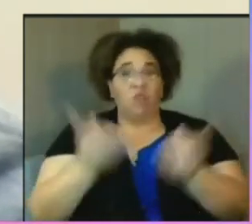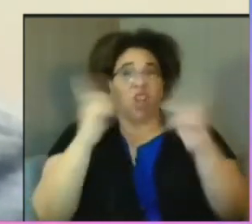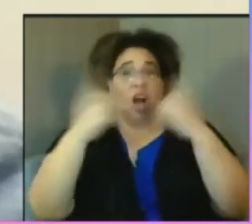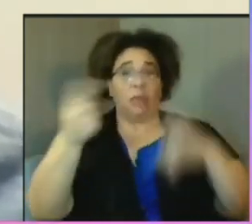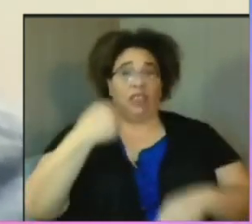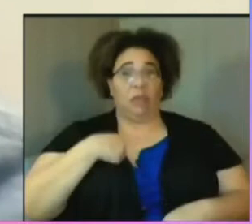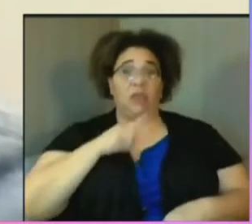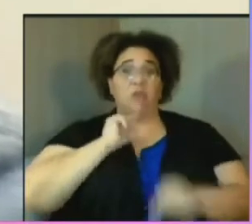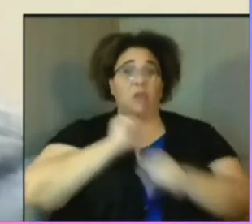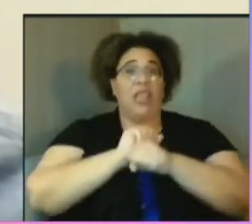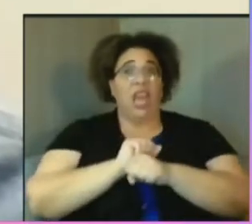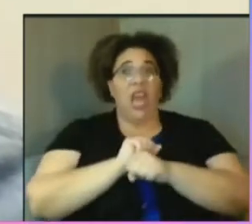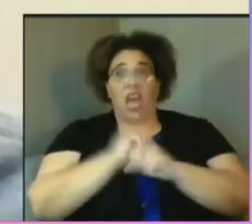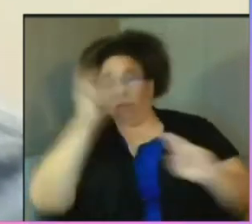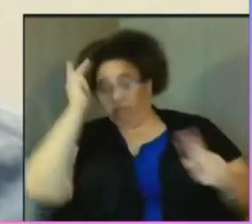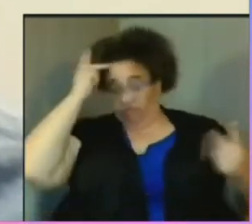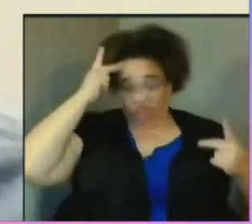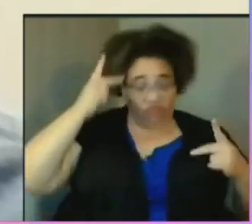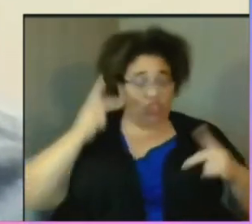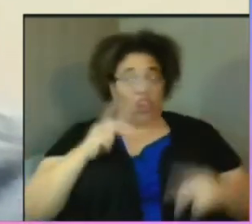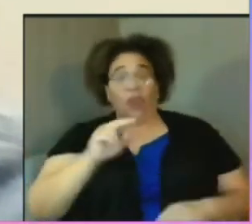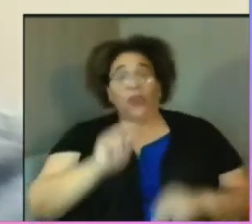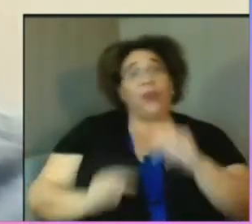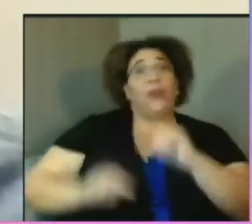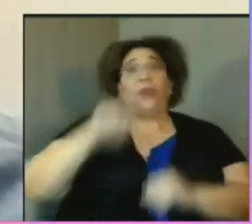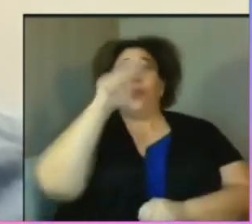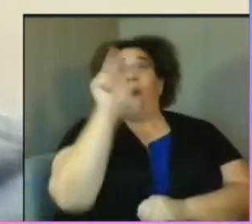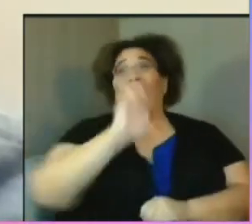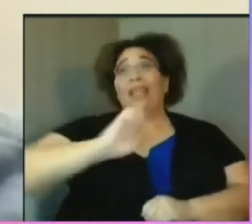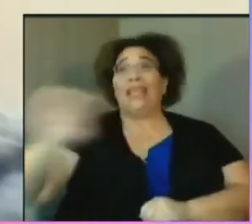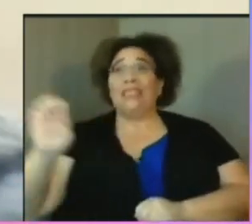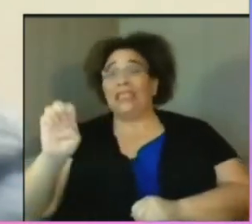Northeastern, anxious, completely pessimistic person